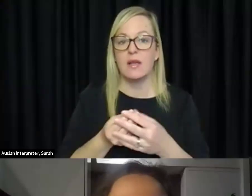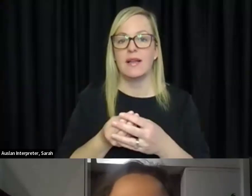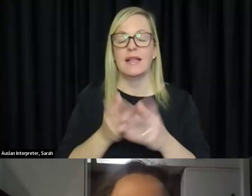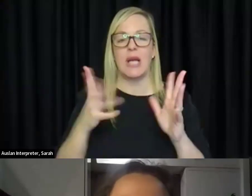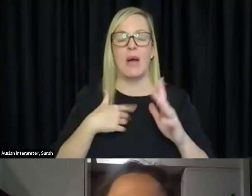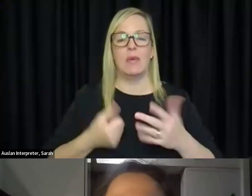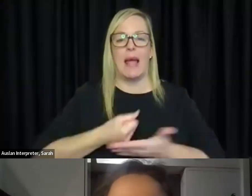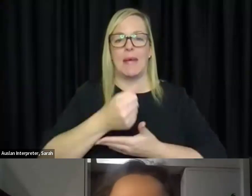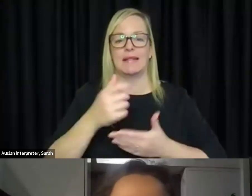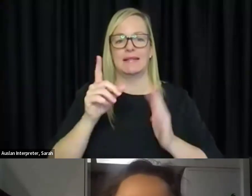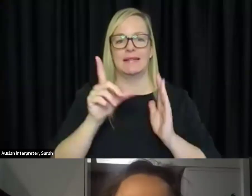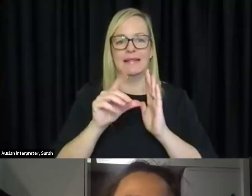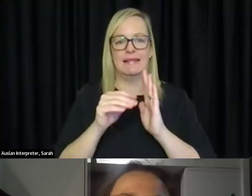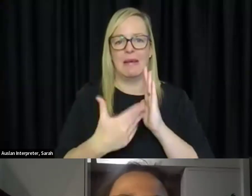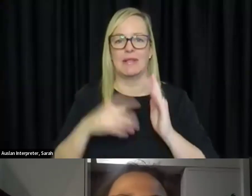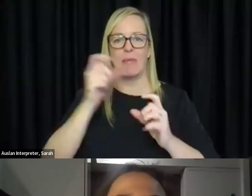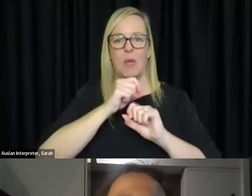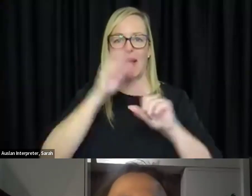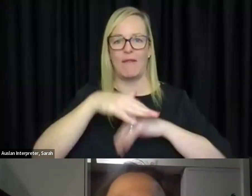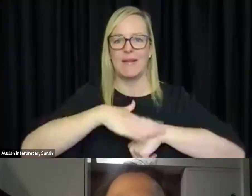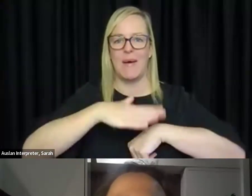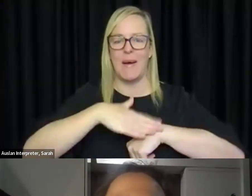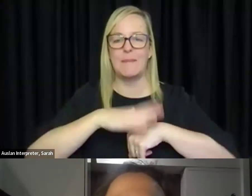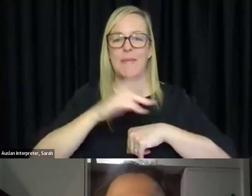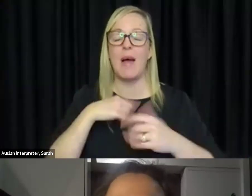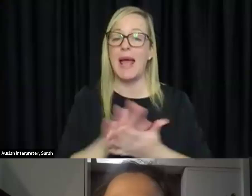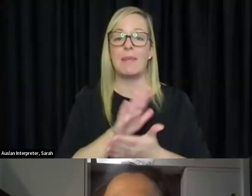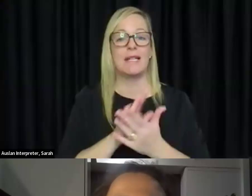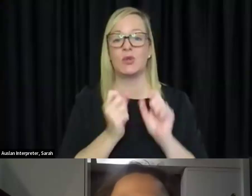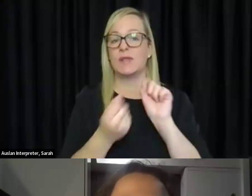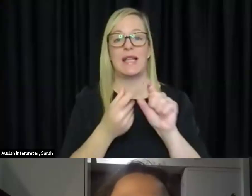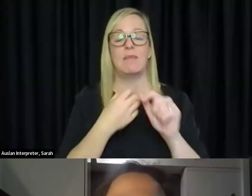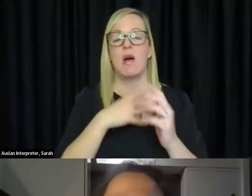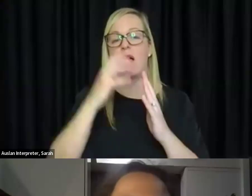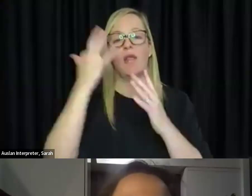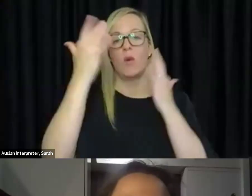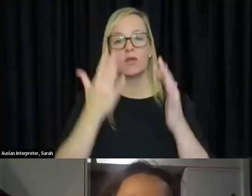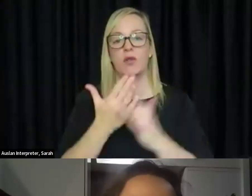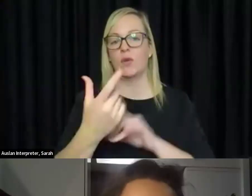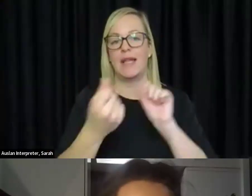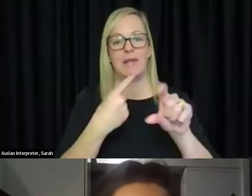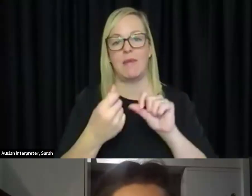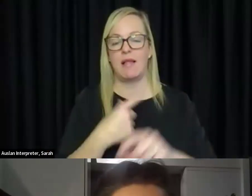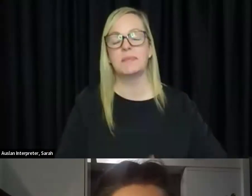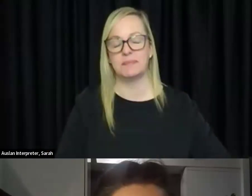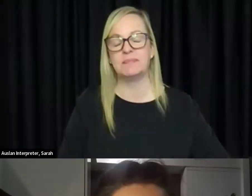to you Tiana, but I am happy to send through my thoughts via email and Sue can pass them on later.